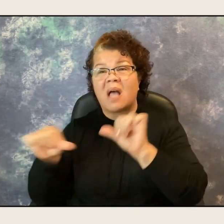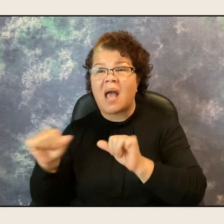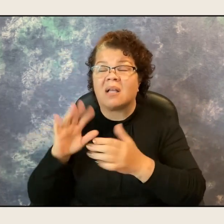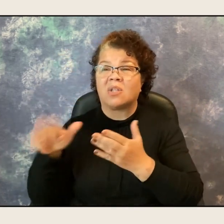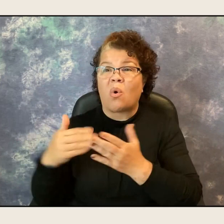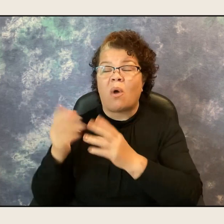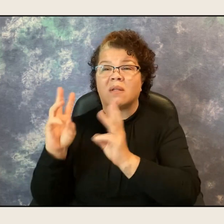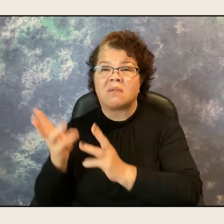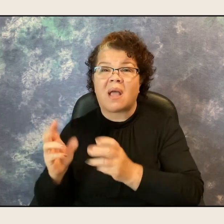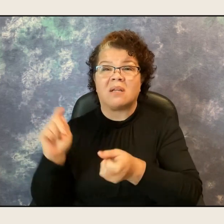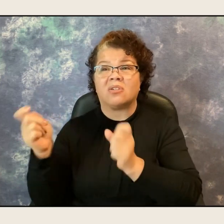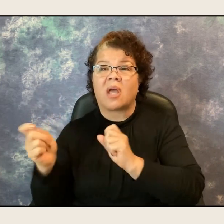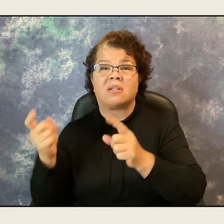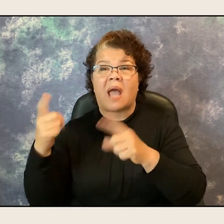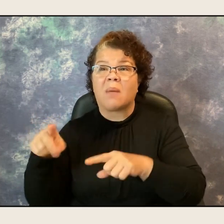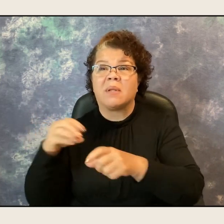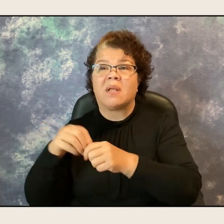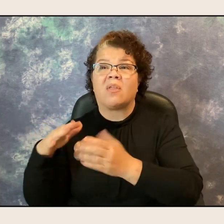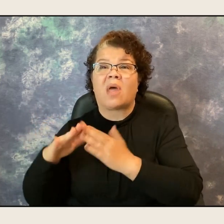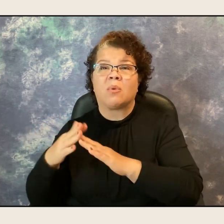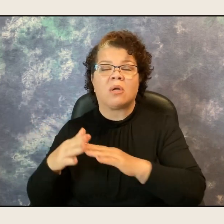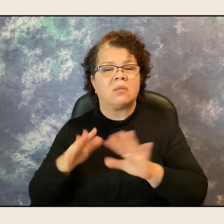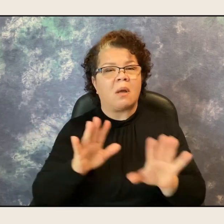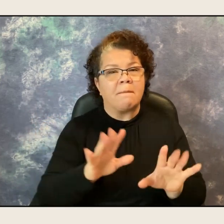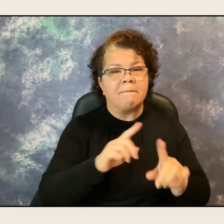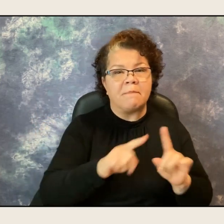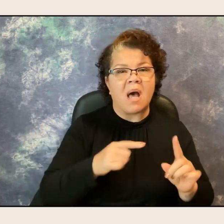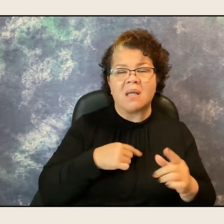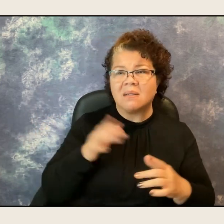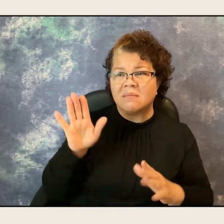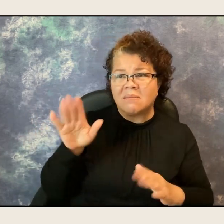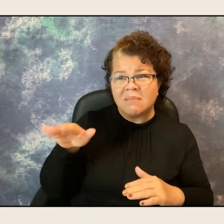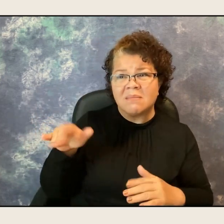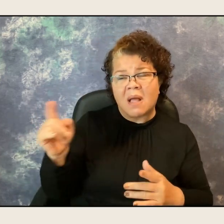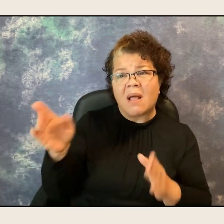but listen to us. So that's what I had to learn,